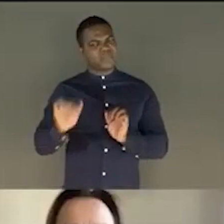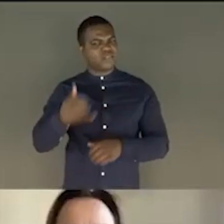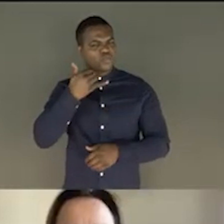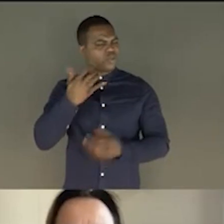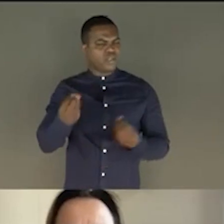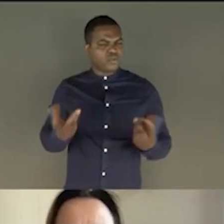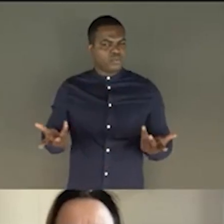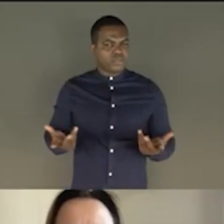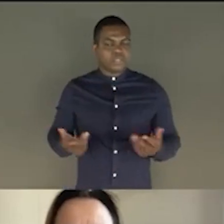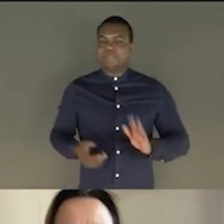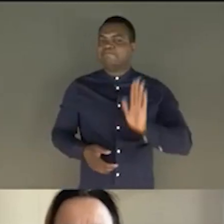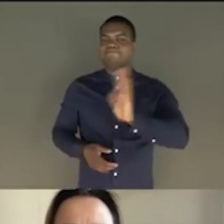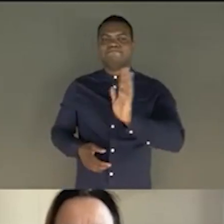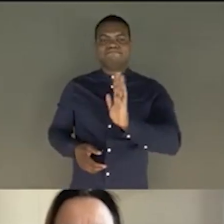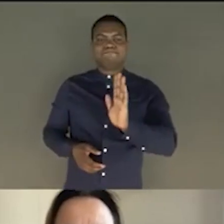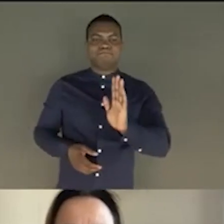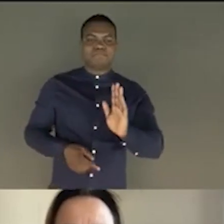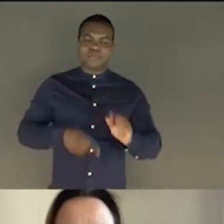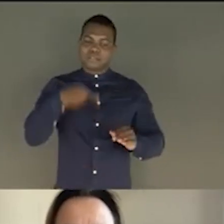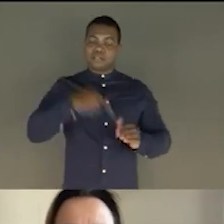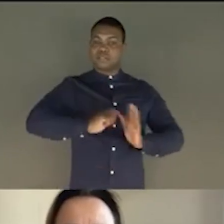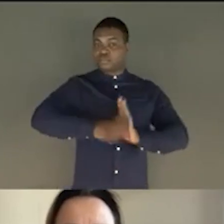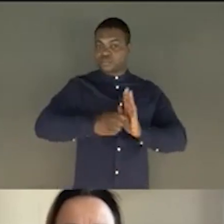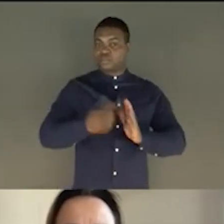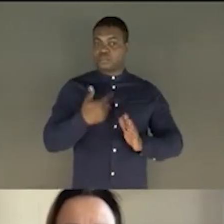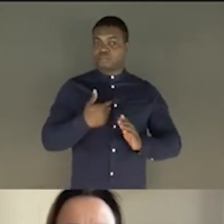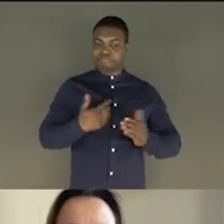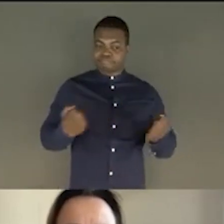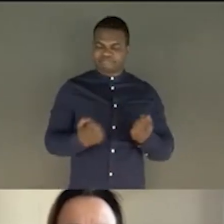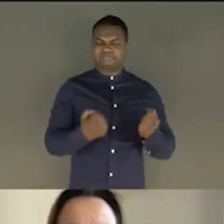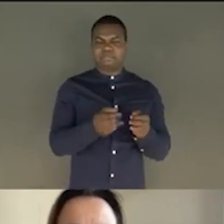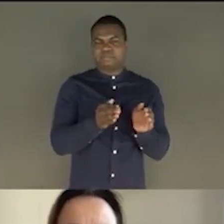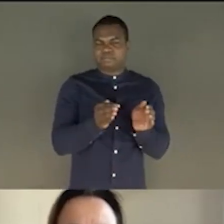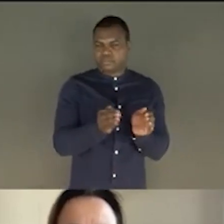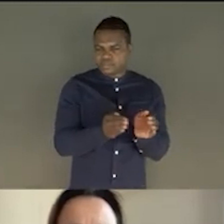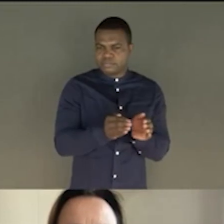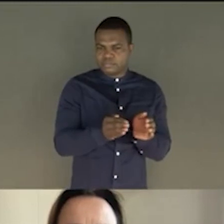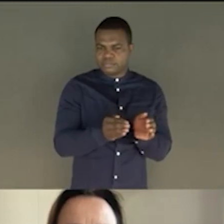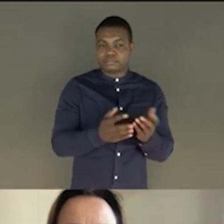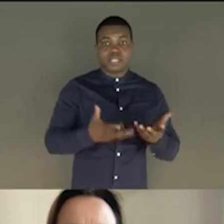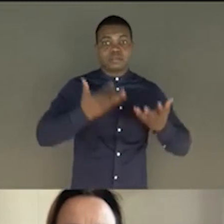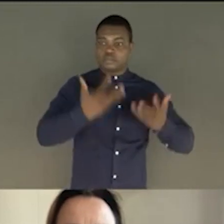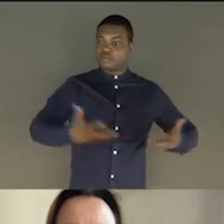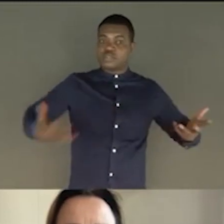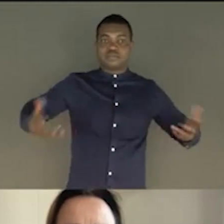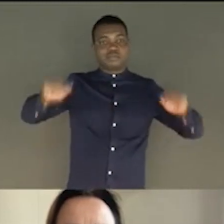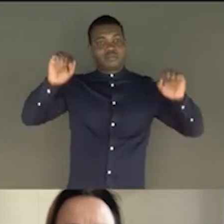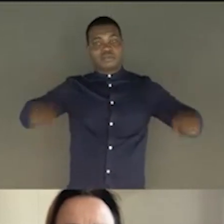But we could say that what we were doing was a proof of concept testing. So there is this criteria about vocabulary